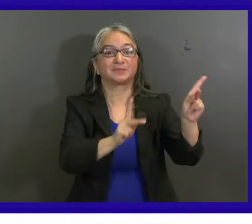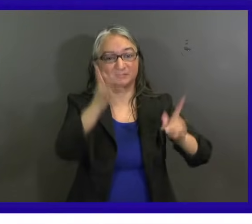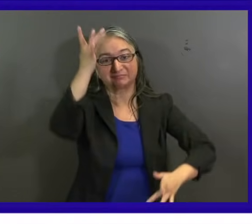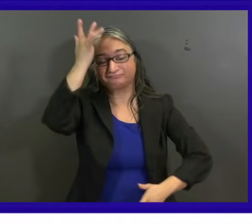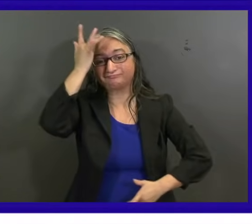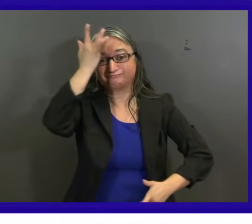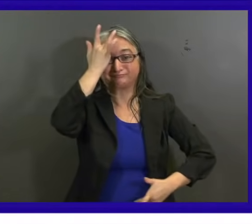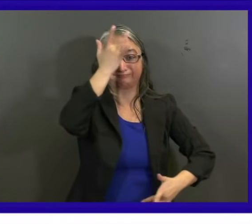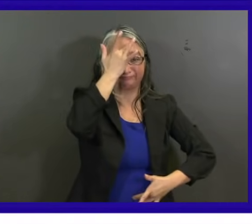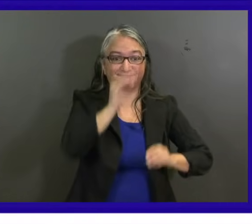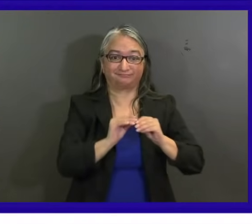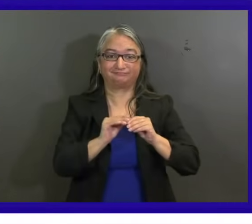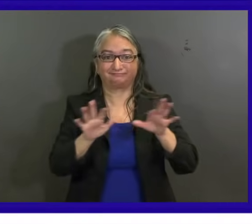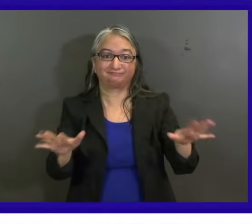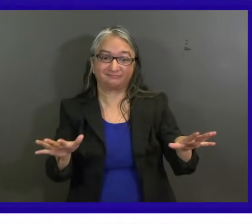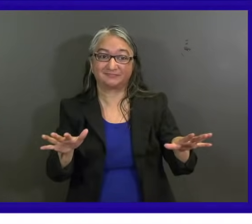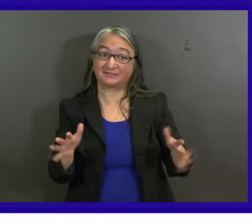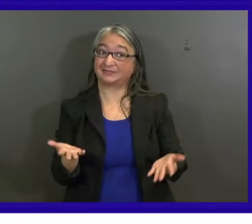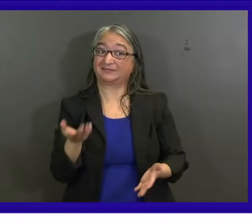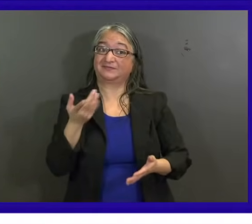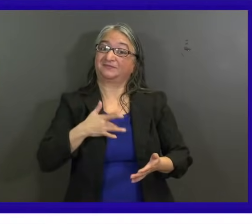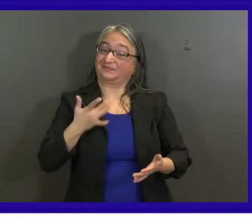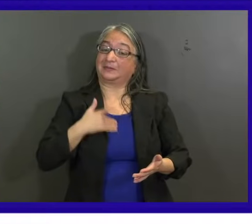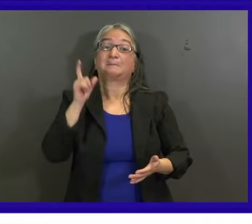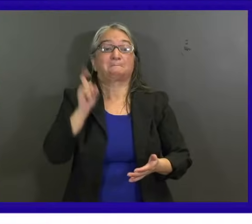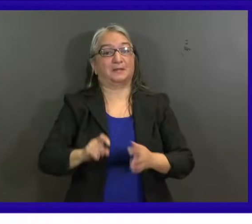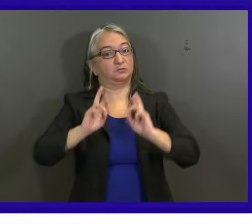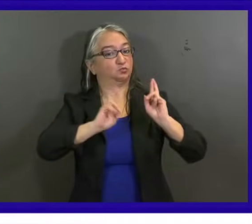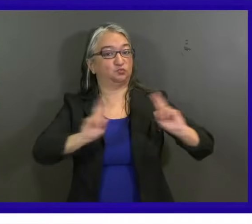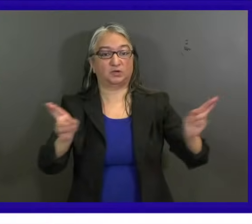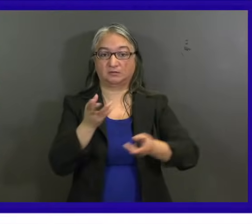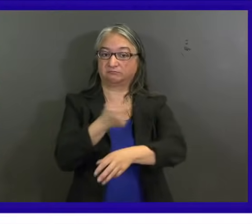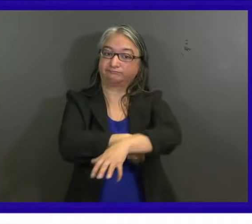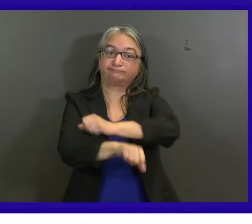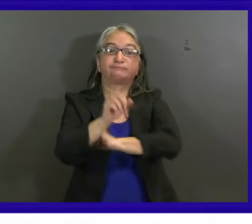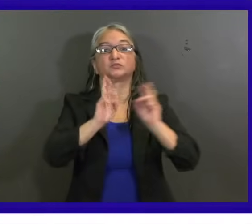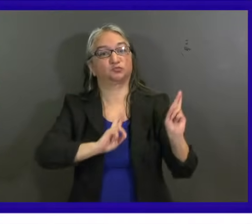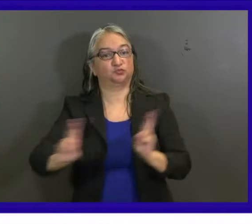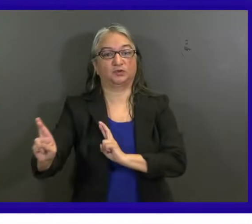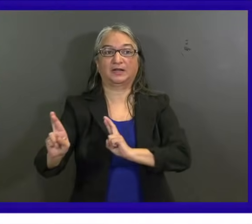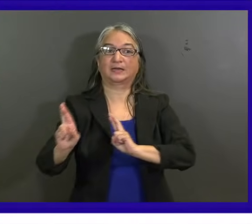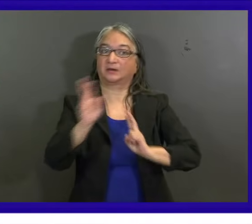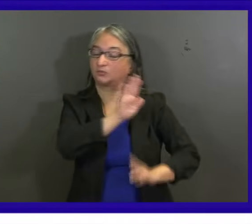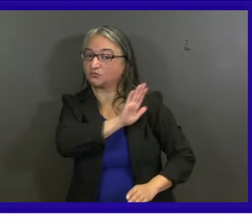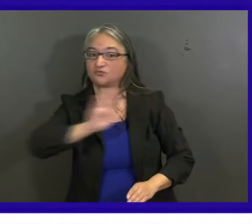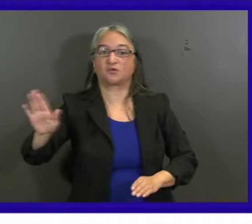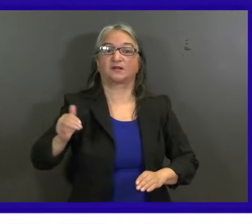exponential growth of omicron throughout canada including manitoba on the next next